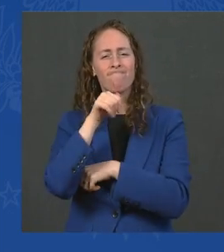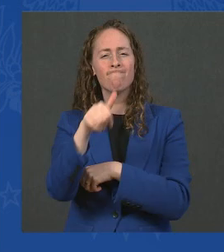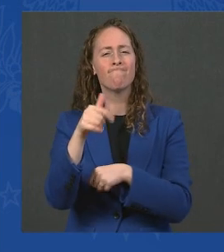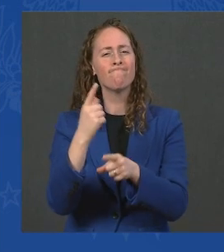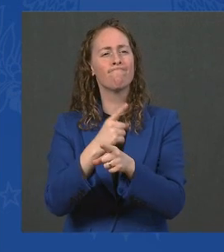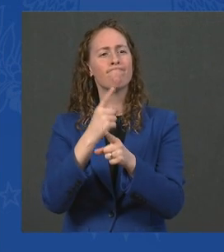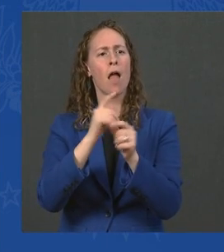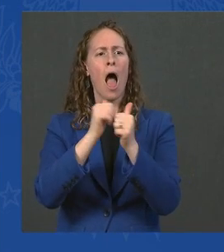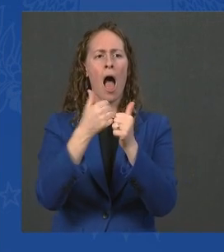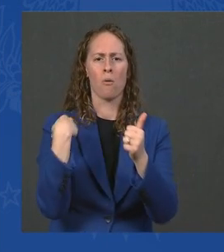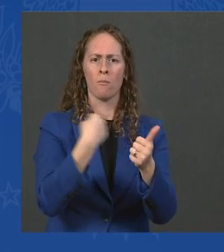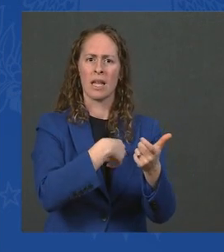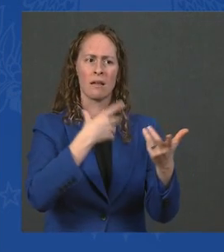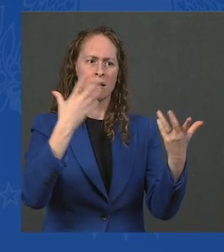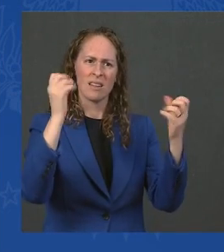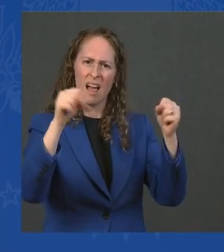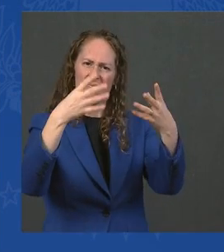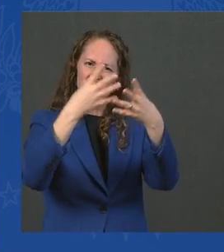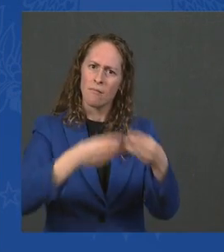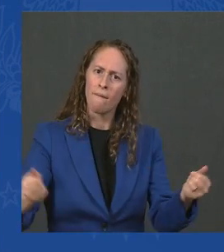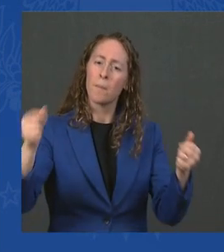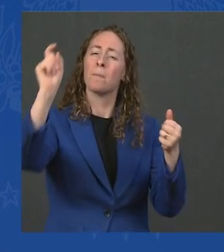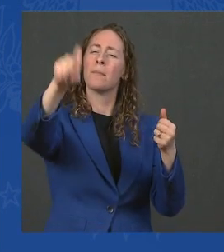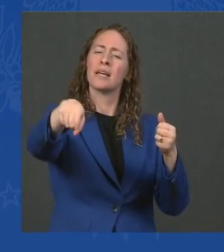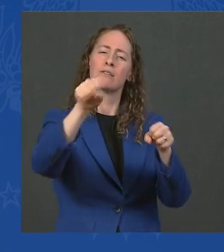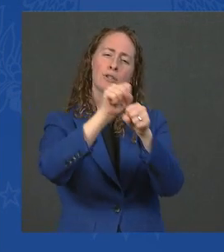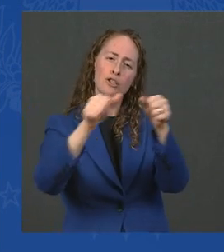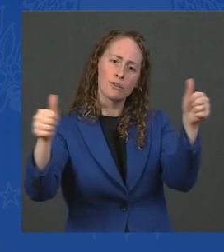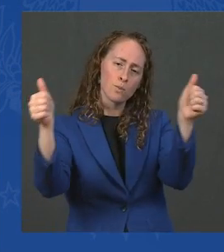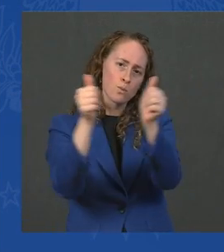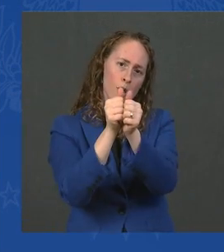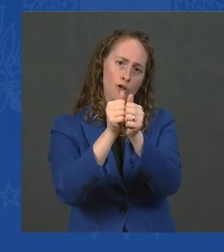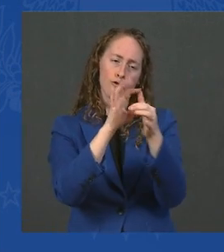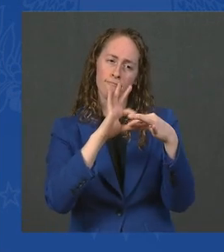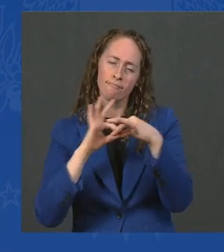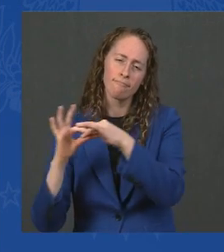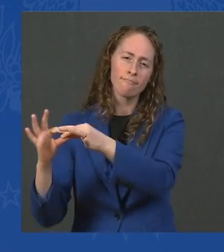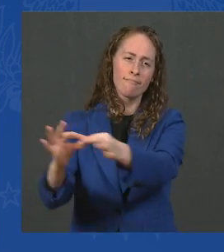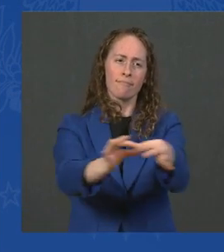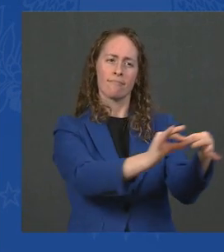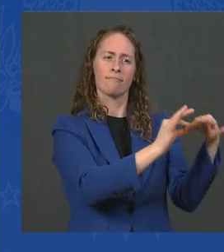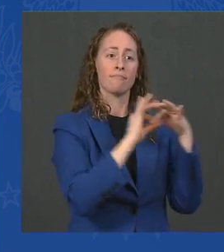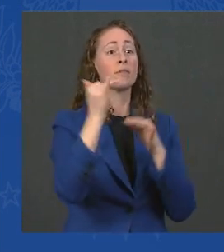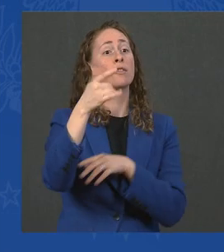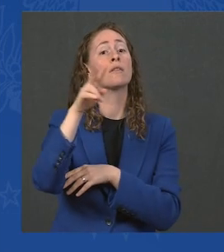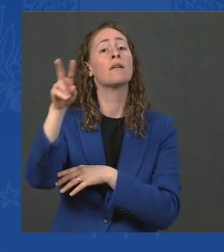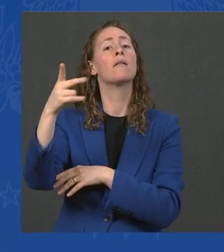We got to come together. And I think the vast majority -- look at the polling data, the vast majority the American people know